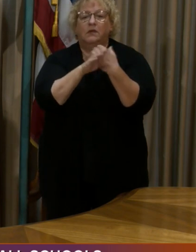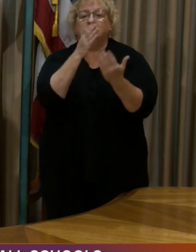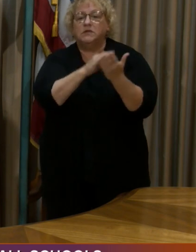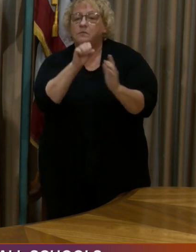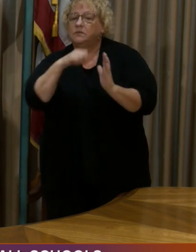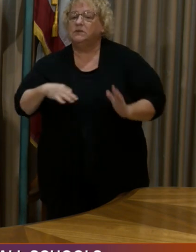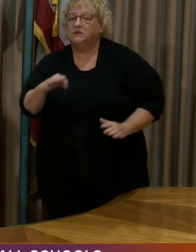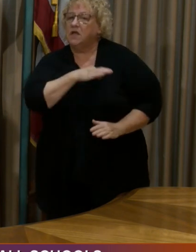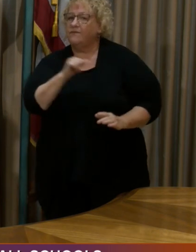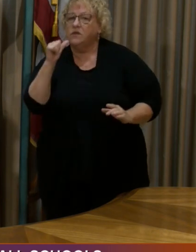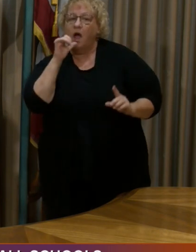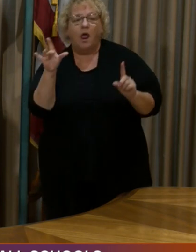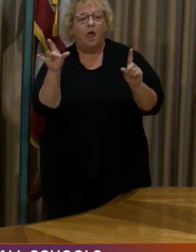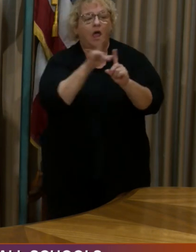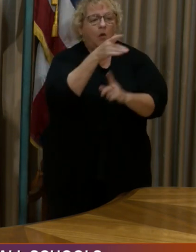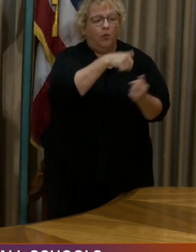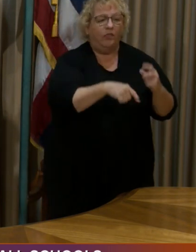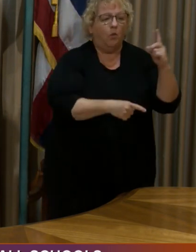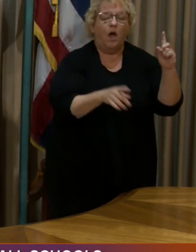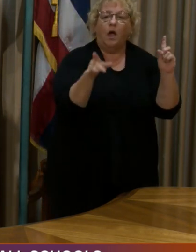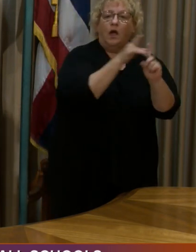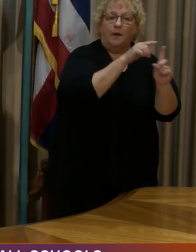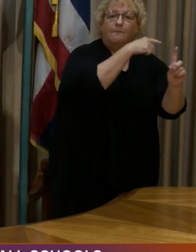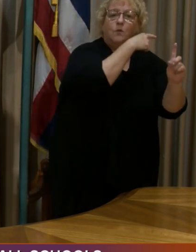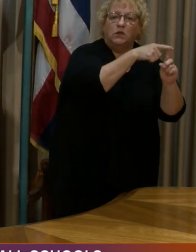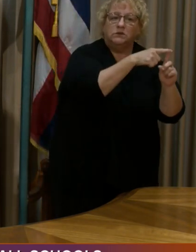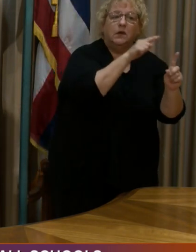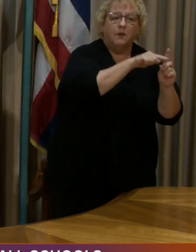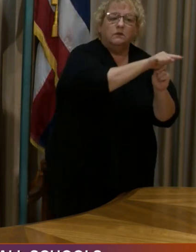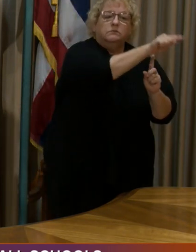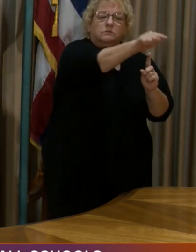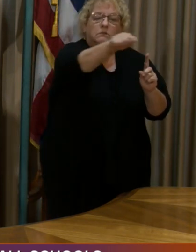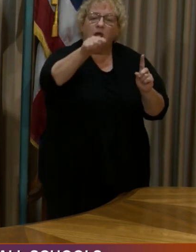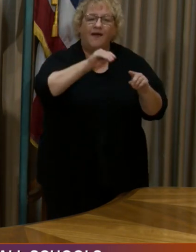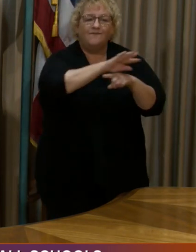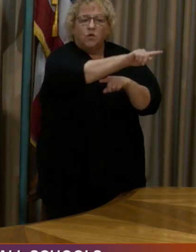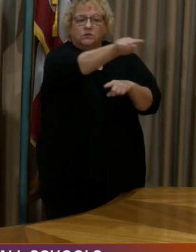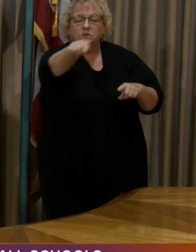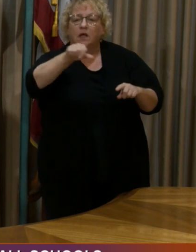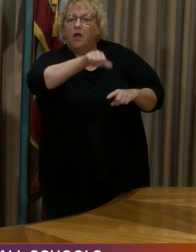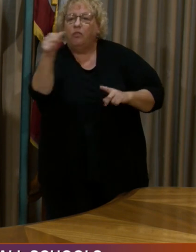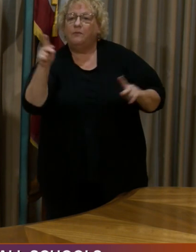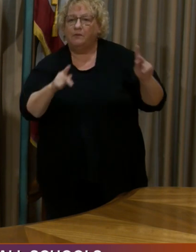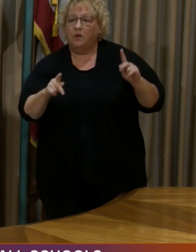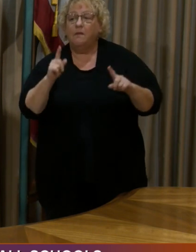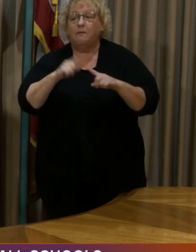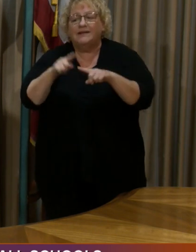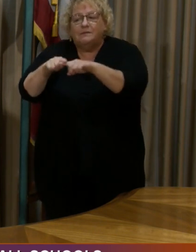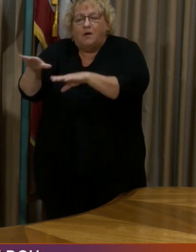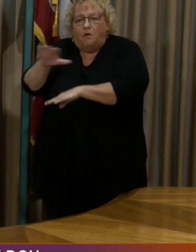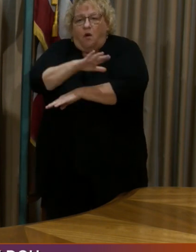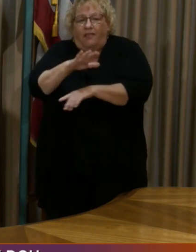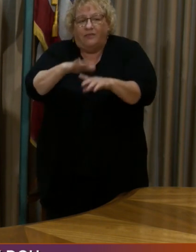WE HAVE STAFF THAT I'LL TELL HER RIGHT NOW SO THEY MAY NOT HAVE HAD. IN PERSON CONTACT AND SO THAT WOULD NOT IMPACT THE SCHOOL BUT